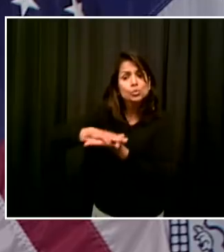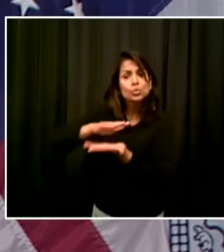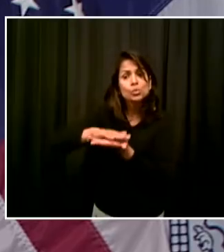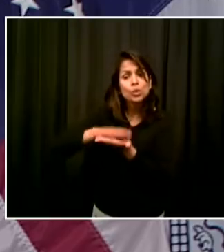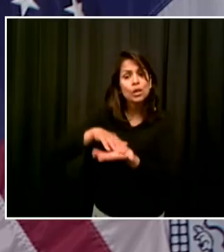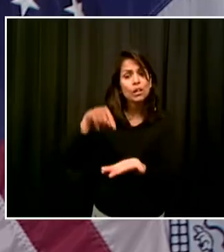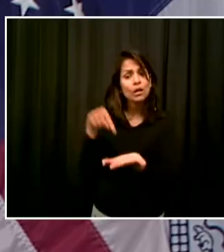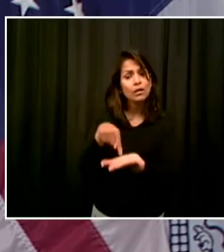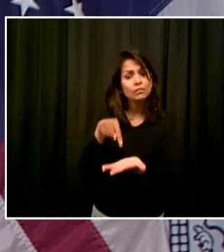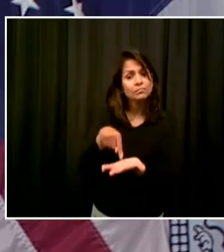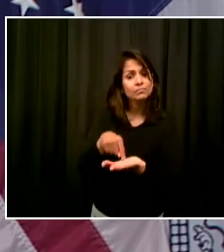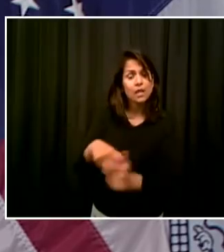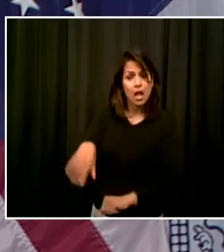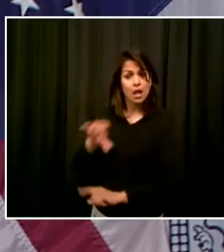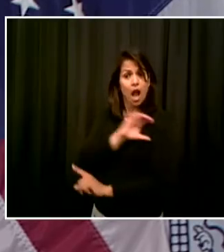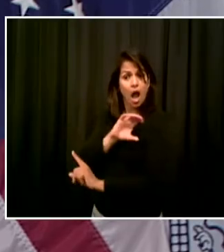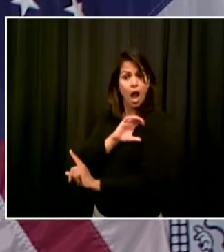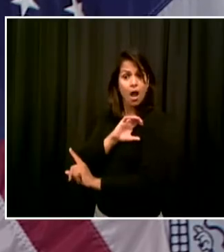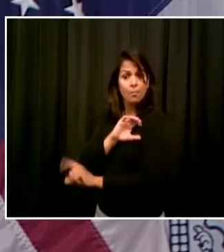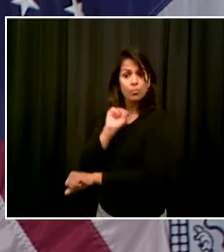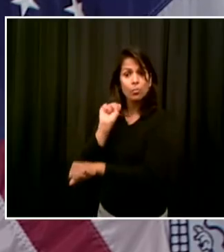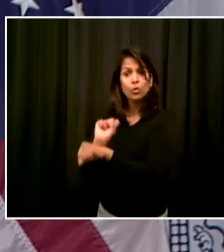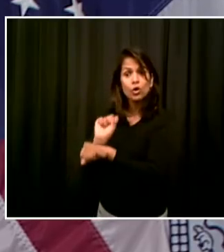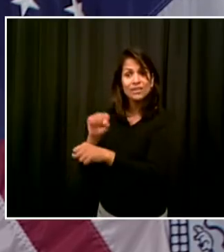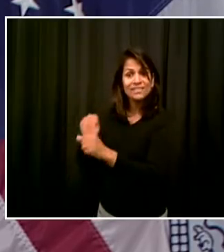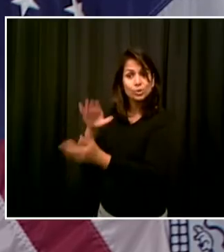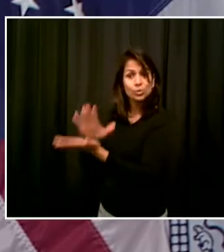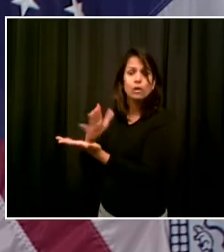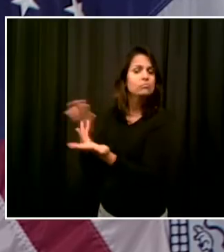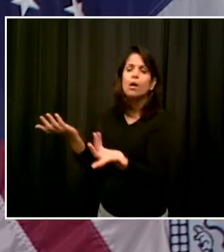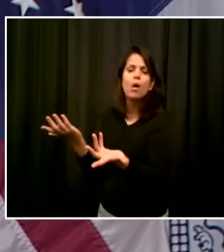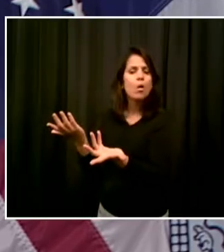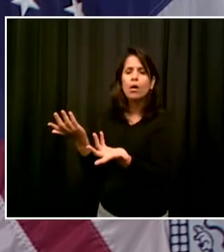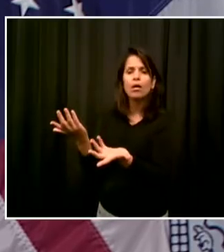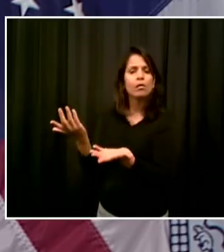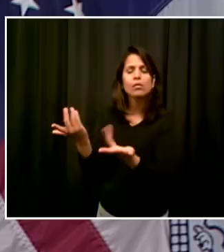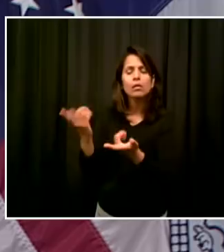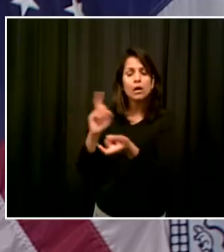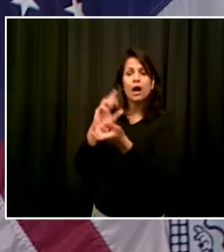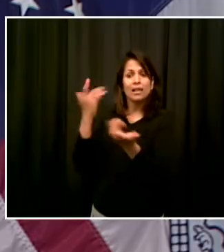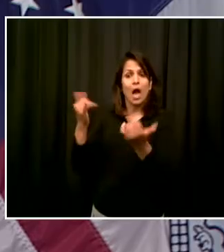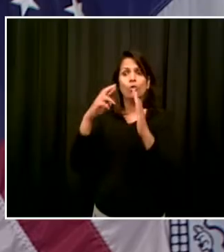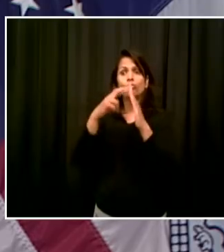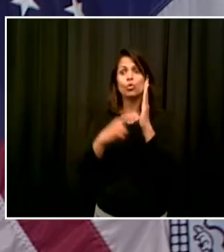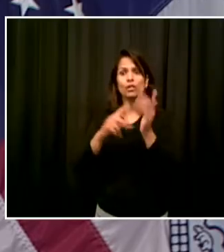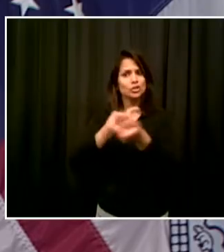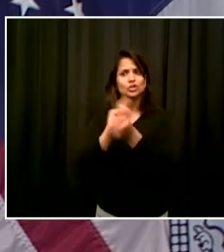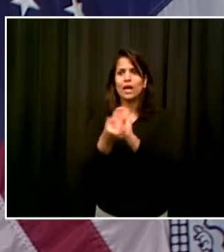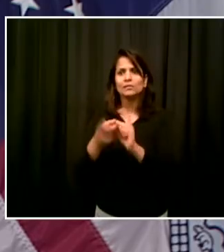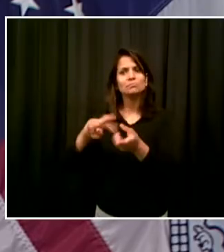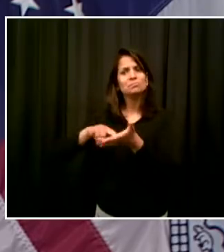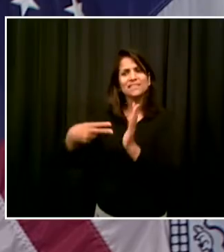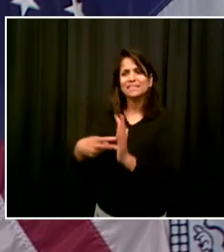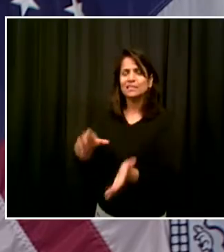SCHOOSL ATFEY OFFICESR, CAN YOU SAY IF THEY CAN STILL MAKE ARRESTS AND WILL